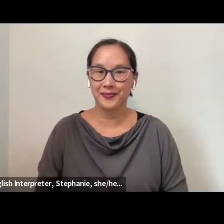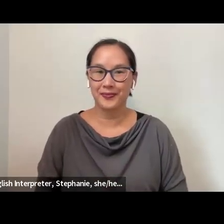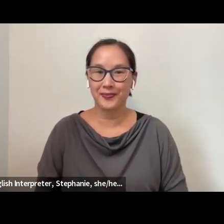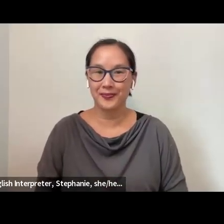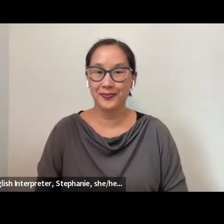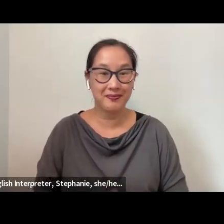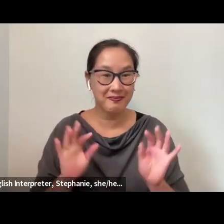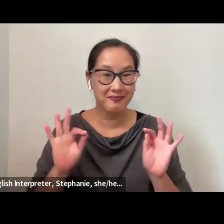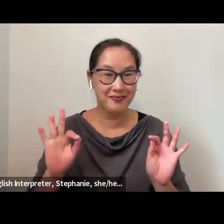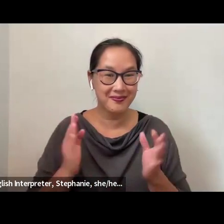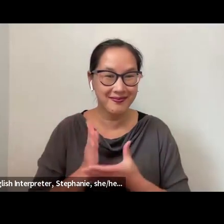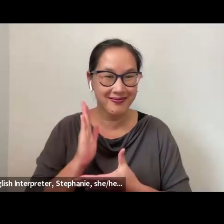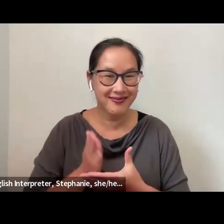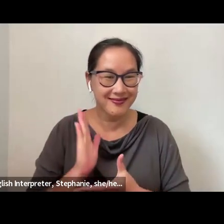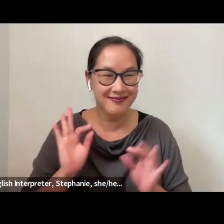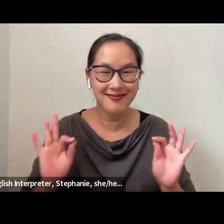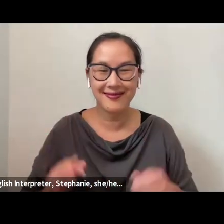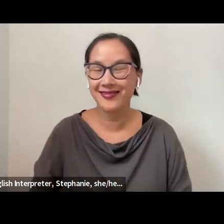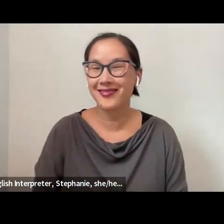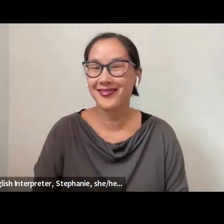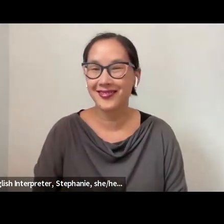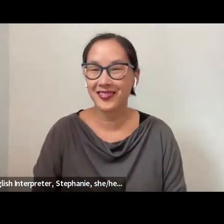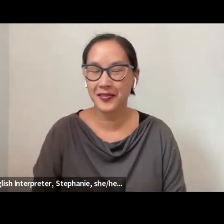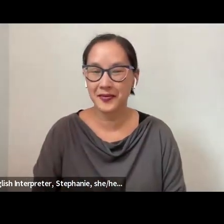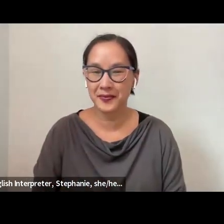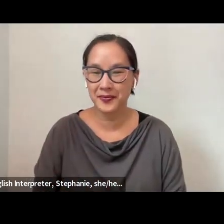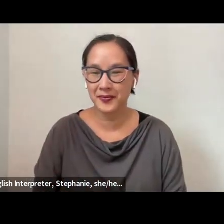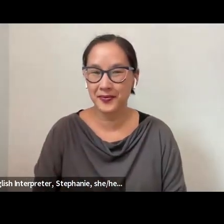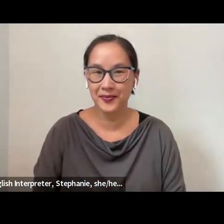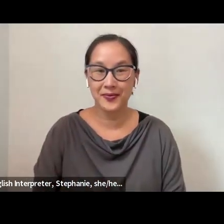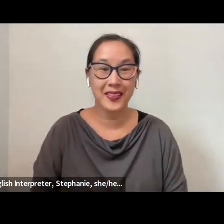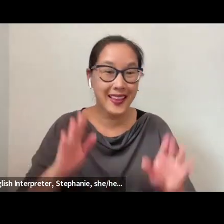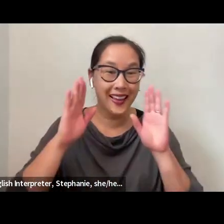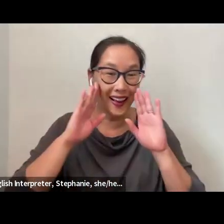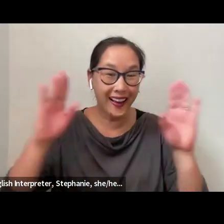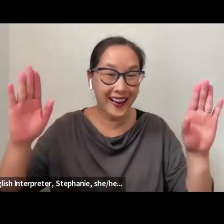All right. Hello.